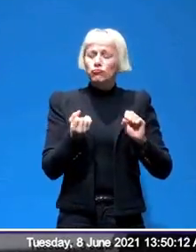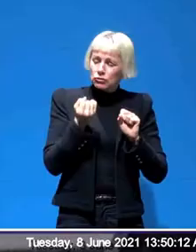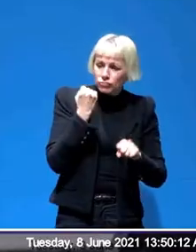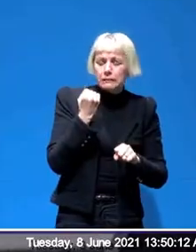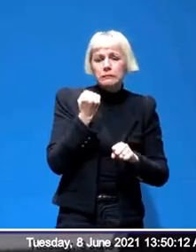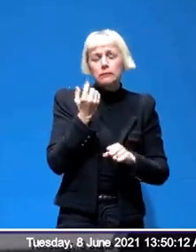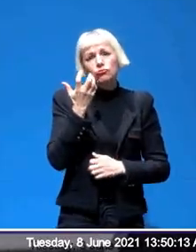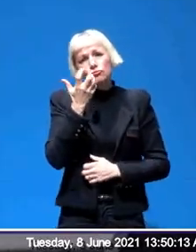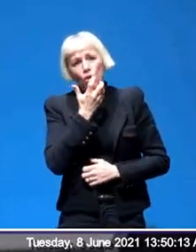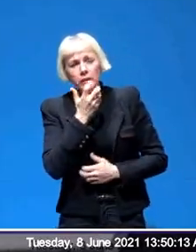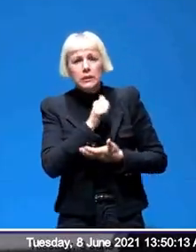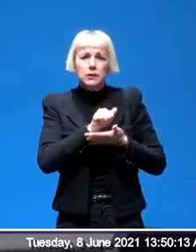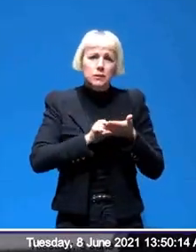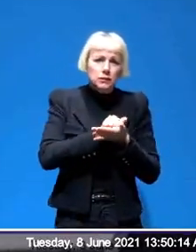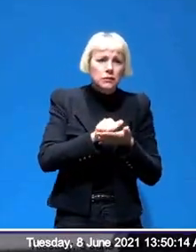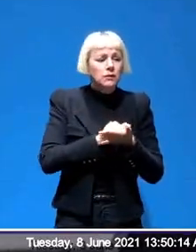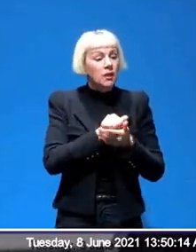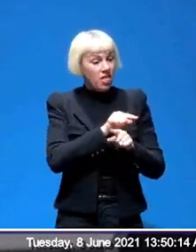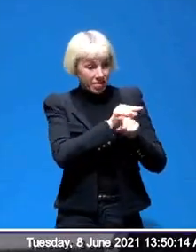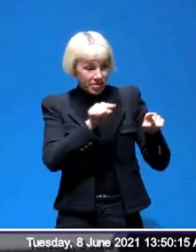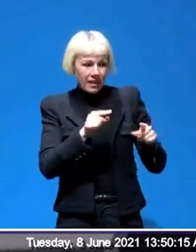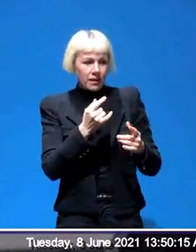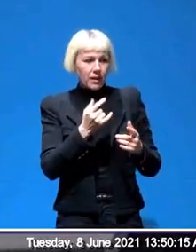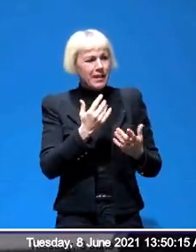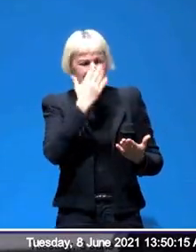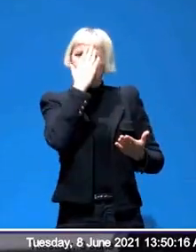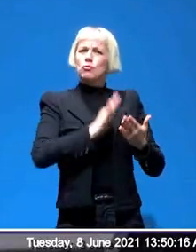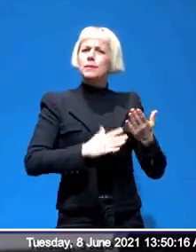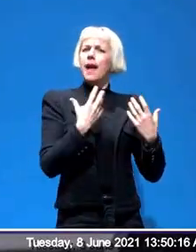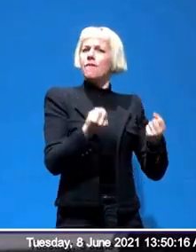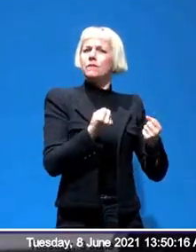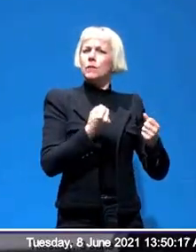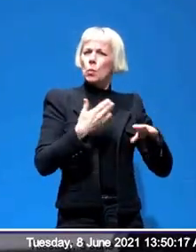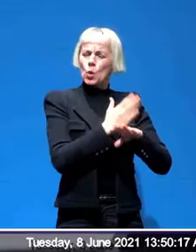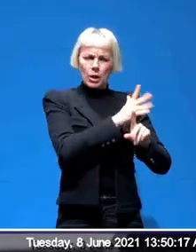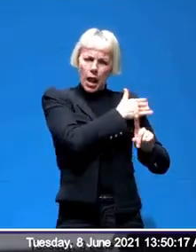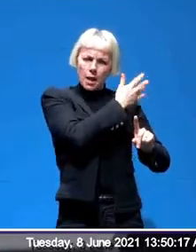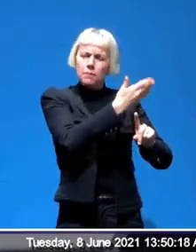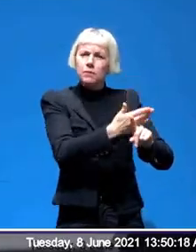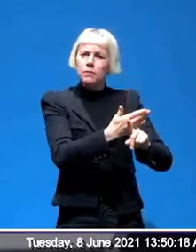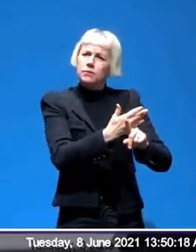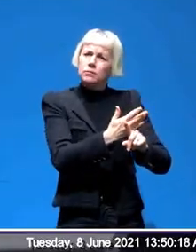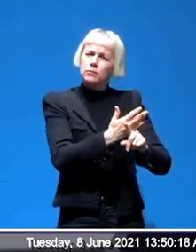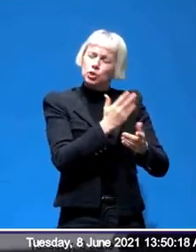The staff involved were experienced staff who genuinely cared for Daniel and